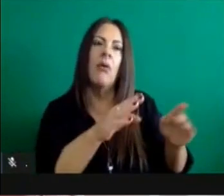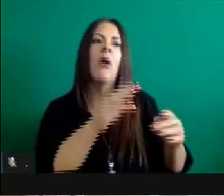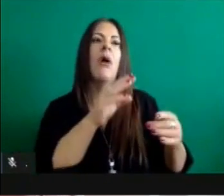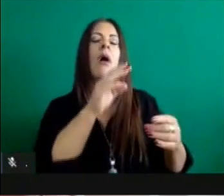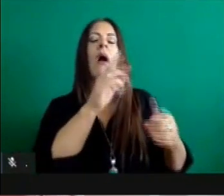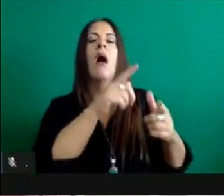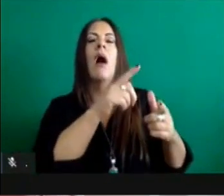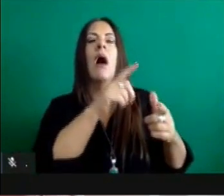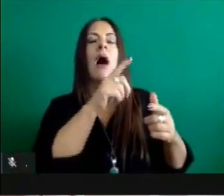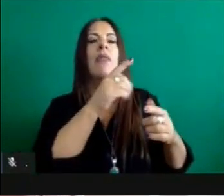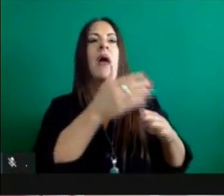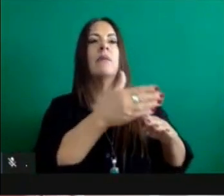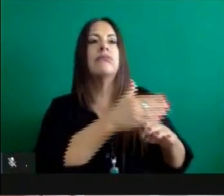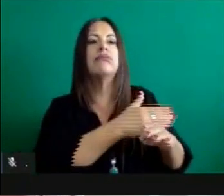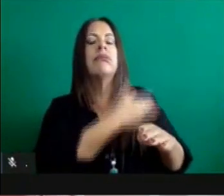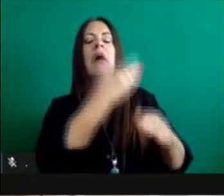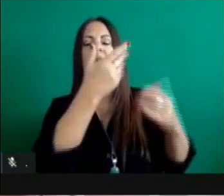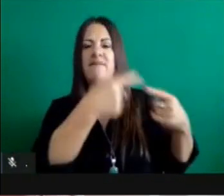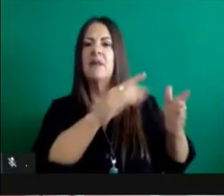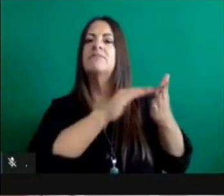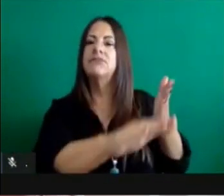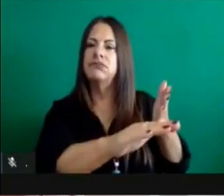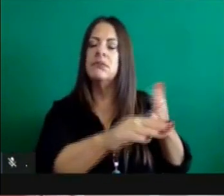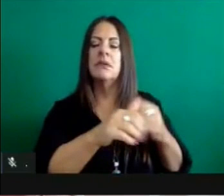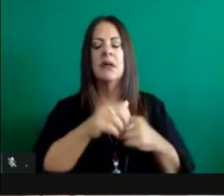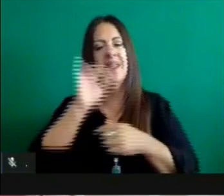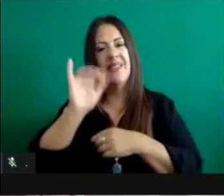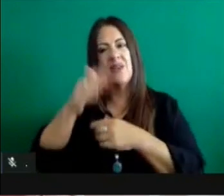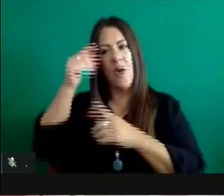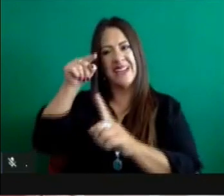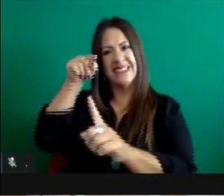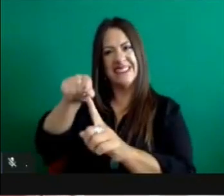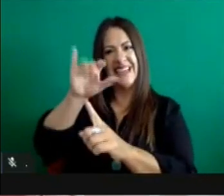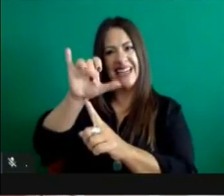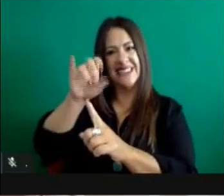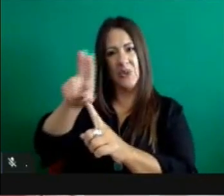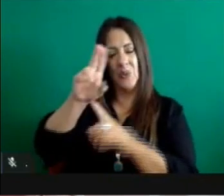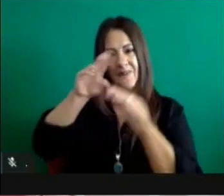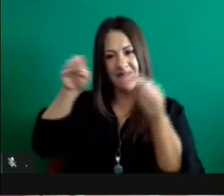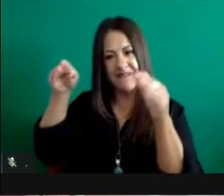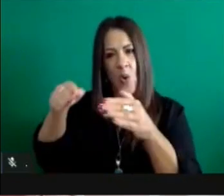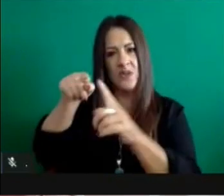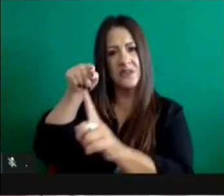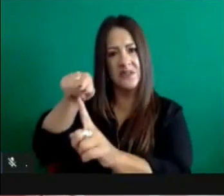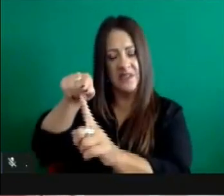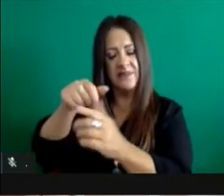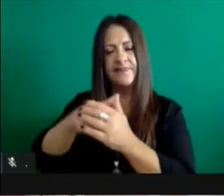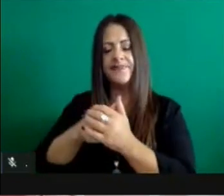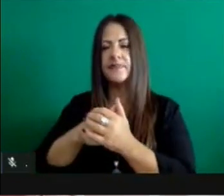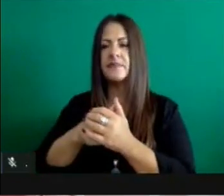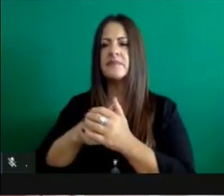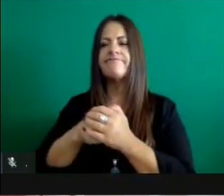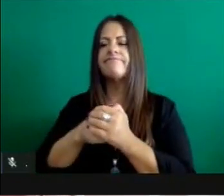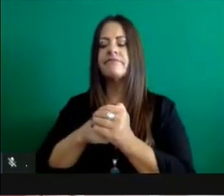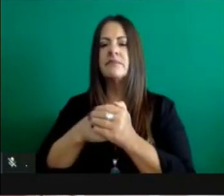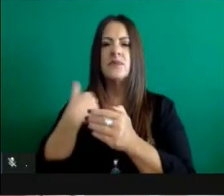TO GET NATIONS THROUGH A CRITICAL PERIOD ON TO A STABILITY LEVEL WHERE THEY CAN WARDS, OR GENERAL HOSPITAL WARDS, AND EVEN BE SAFELY